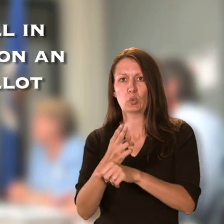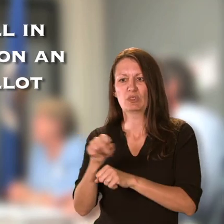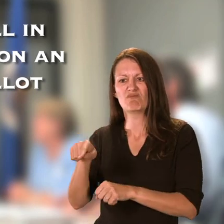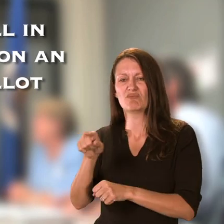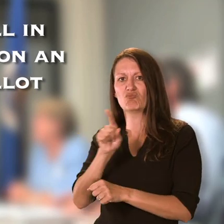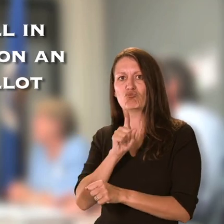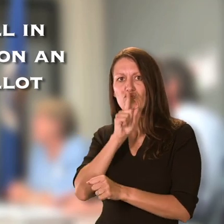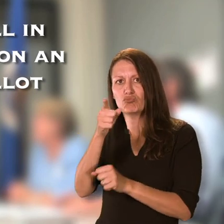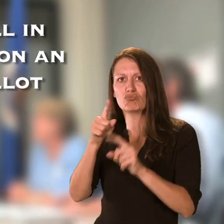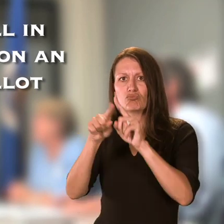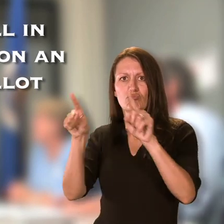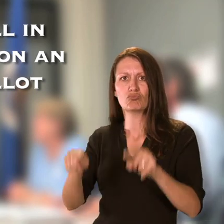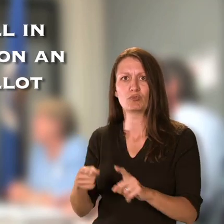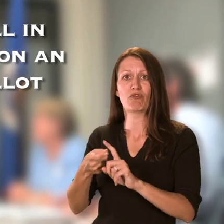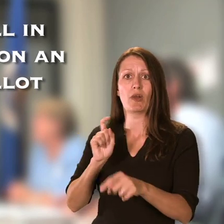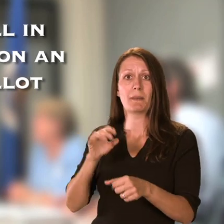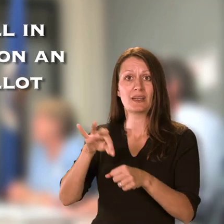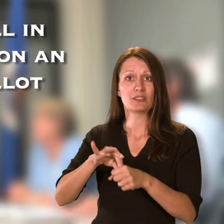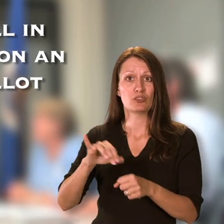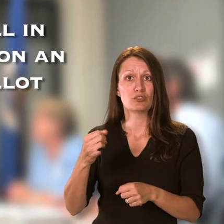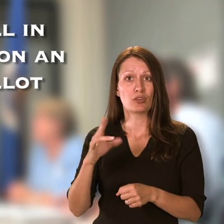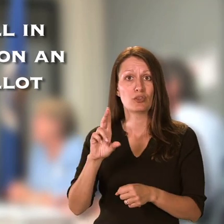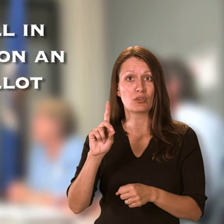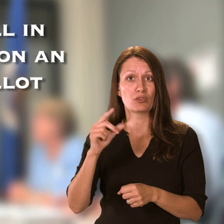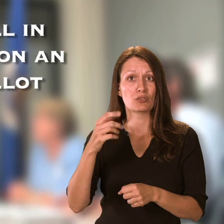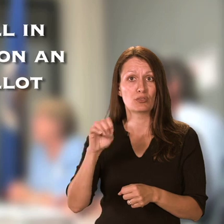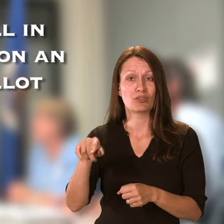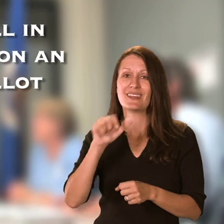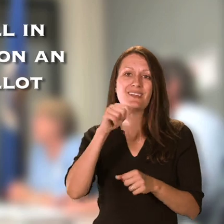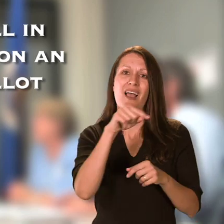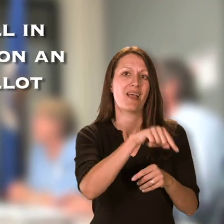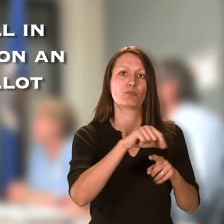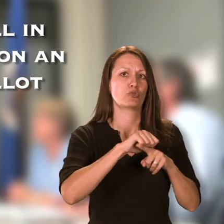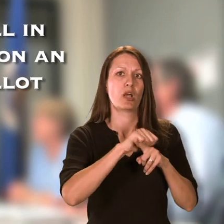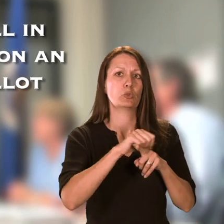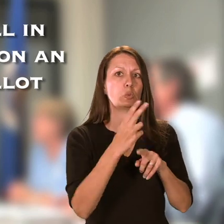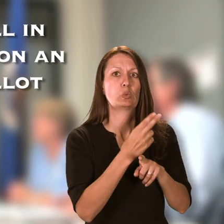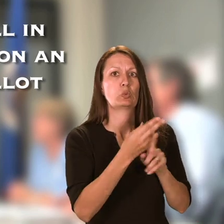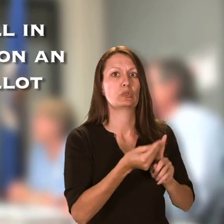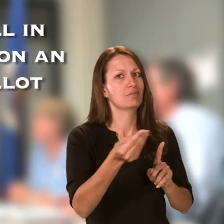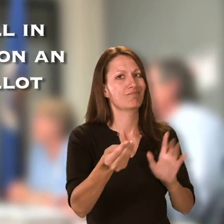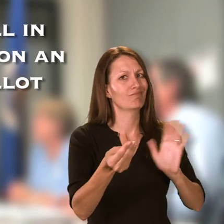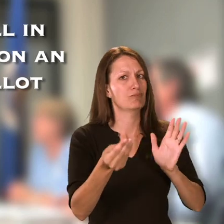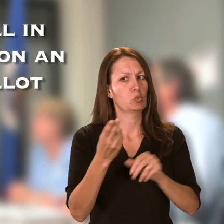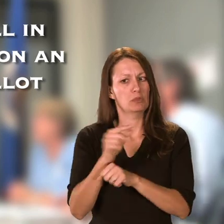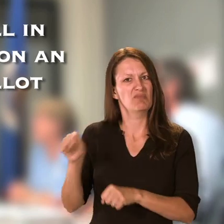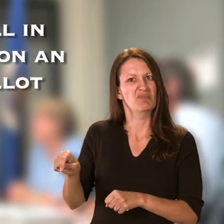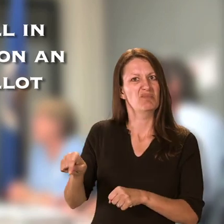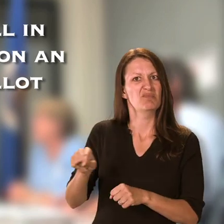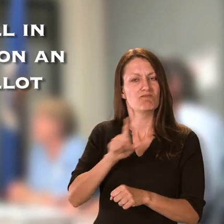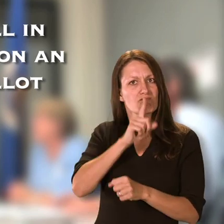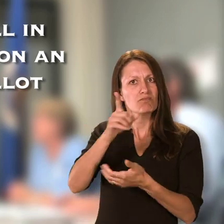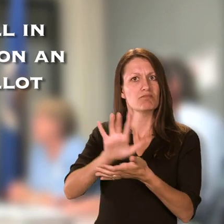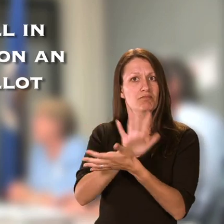that the Election Judge gave you.